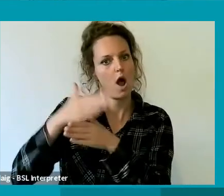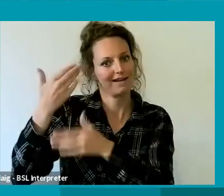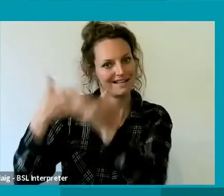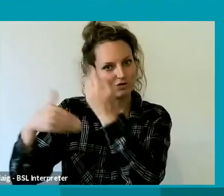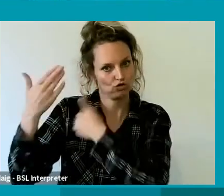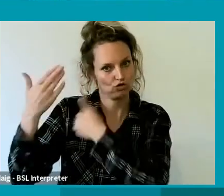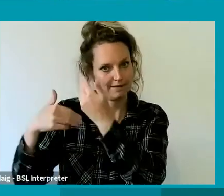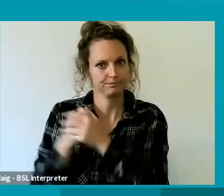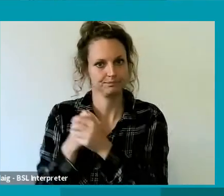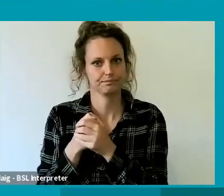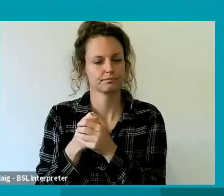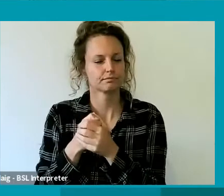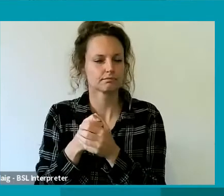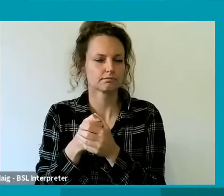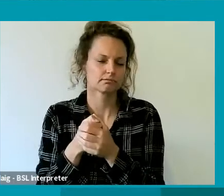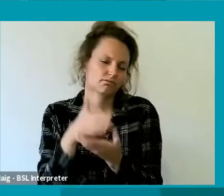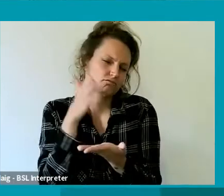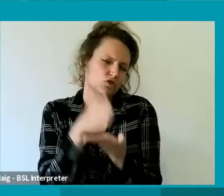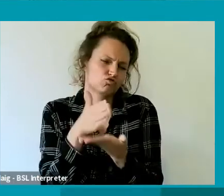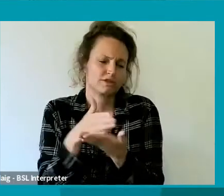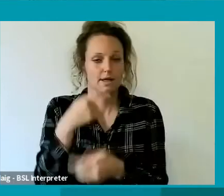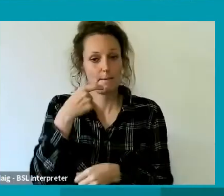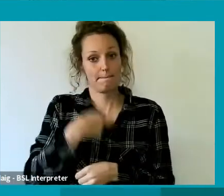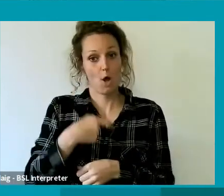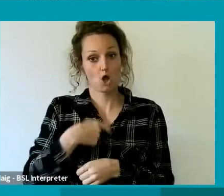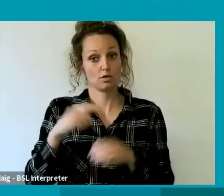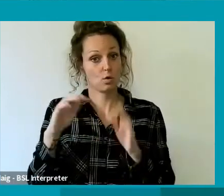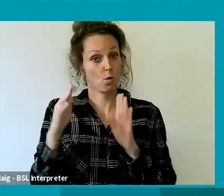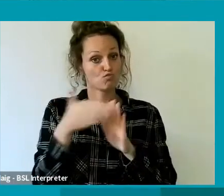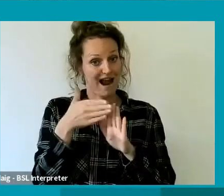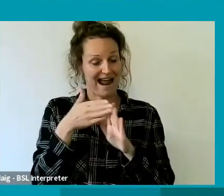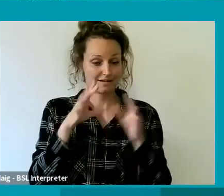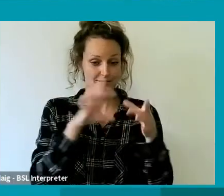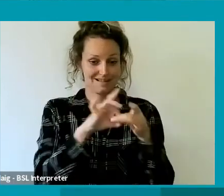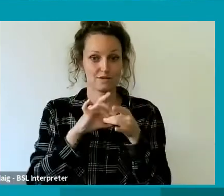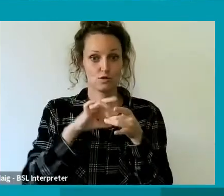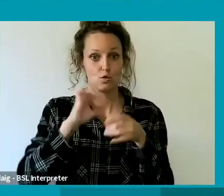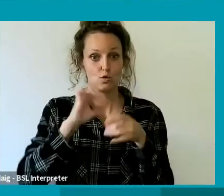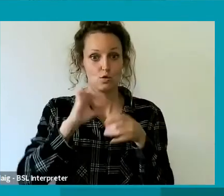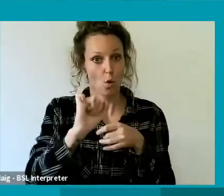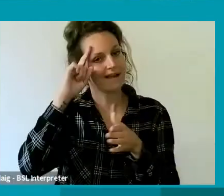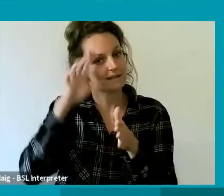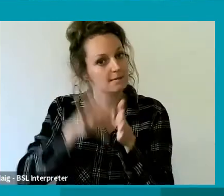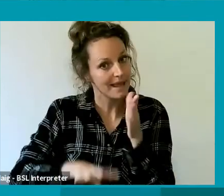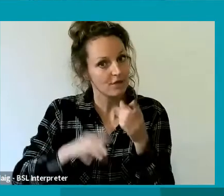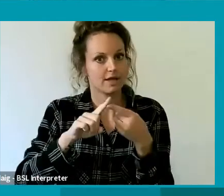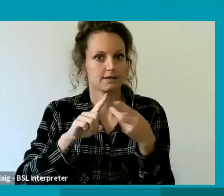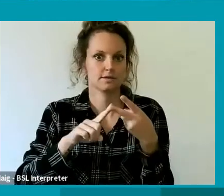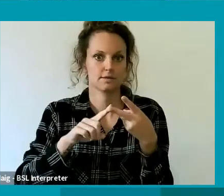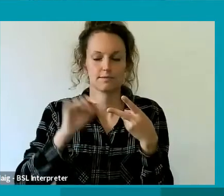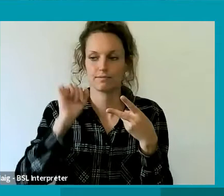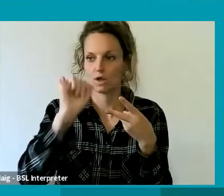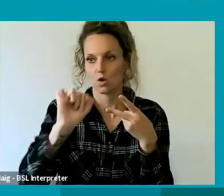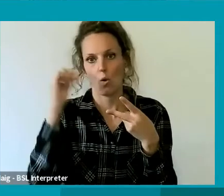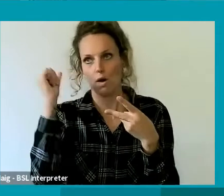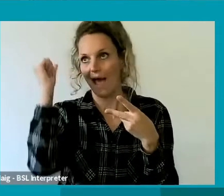So what do I mean by that? Well, really, it's about your experiences, your expertise.